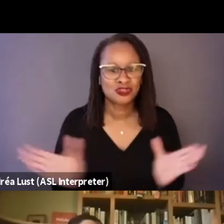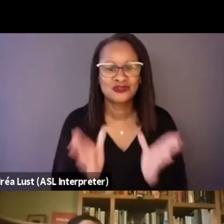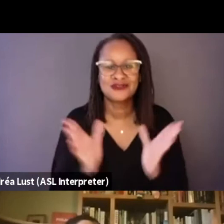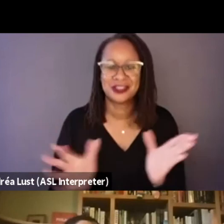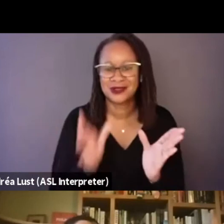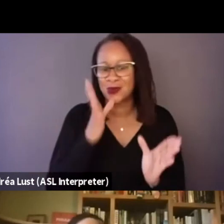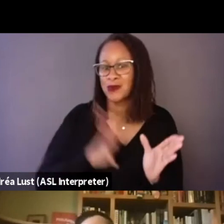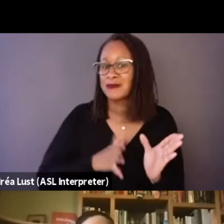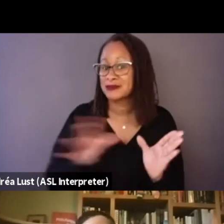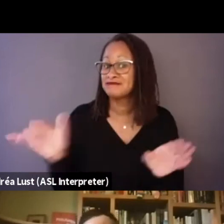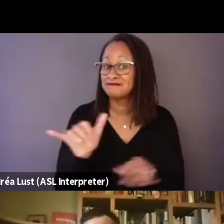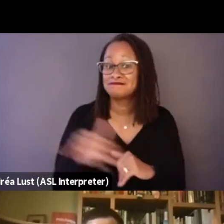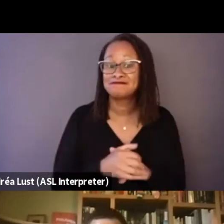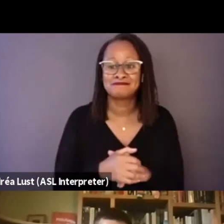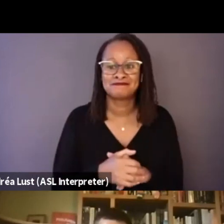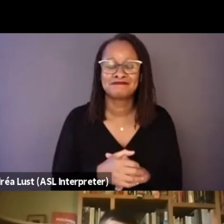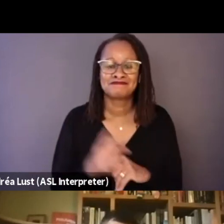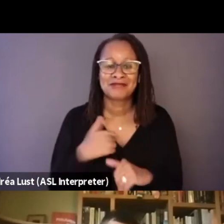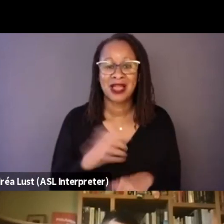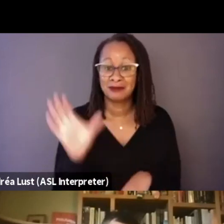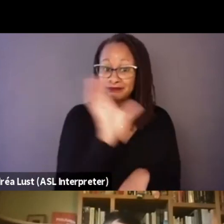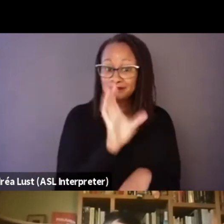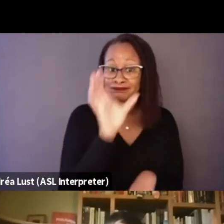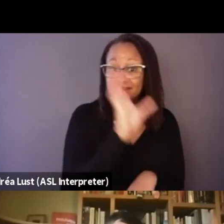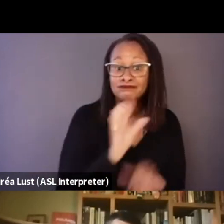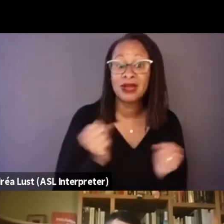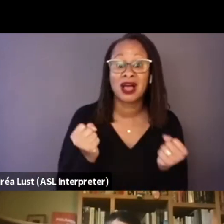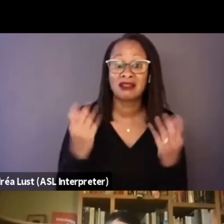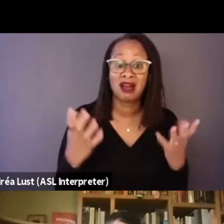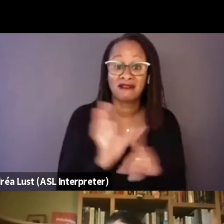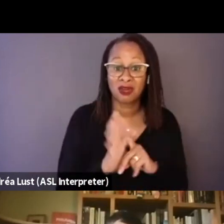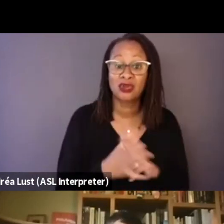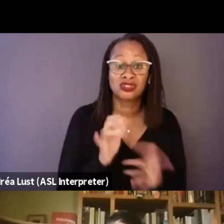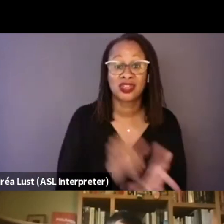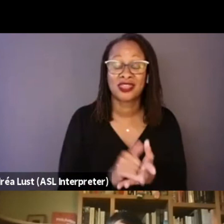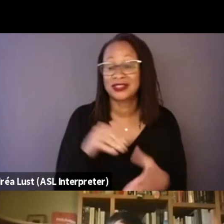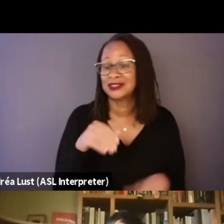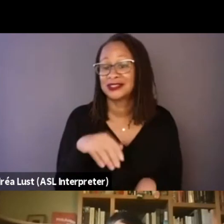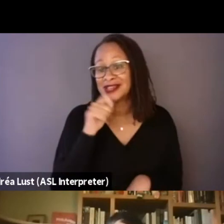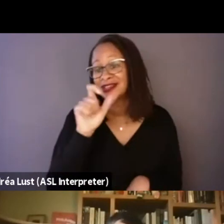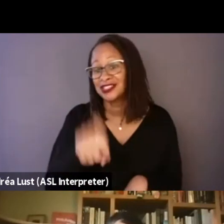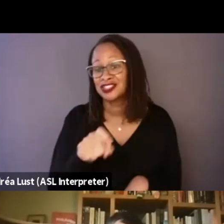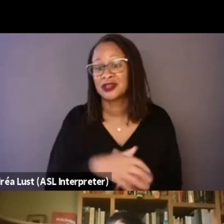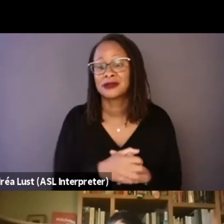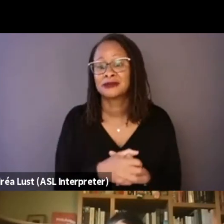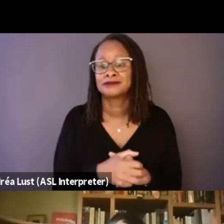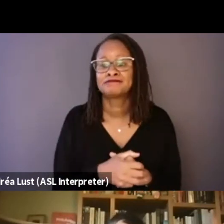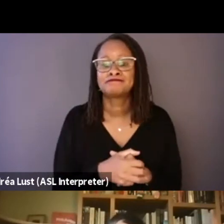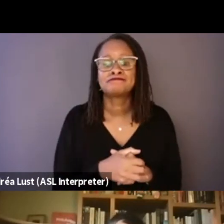and I'm exploring a lot of the culture that wasn't necessarily brought up to the world